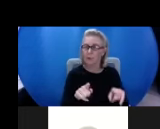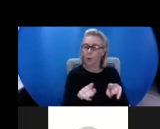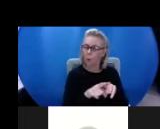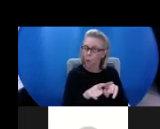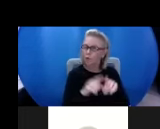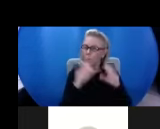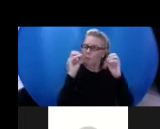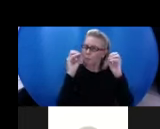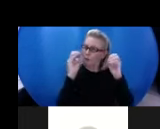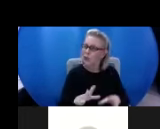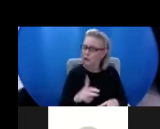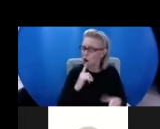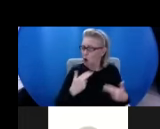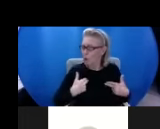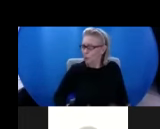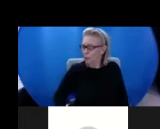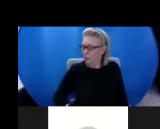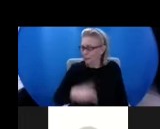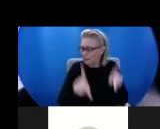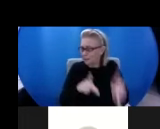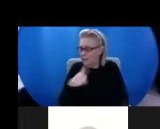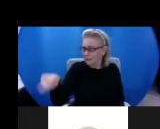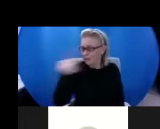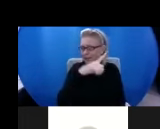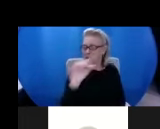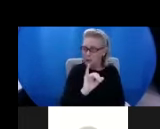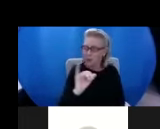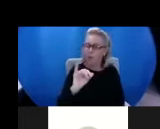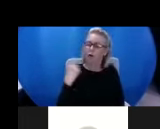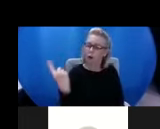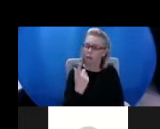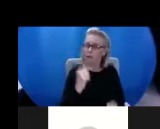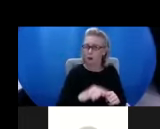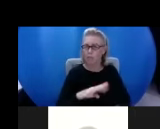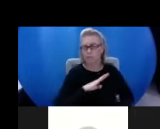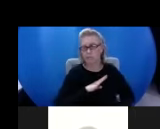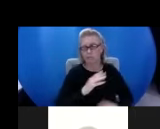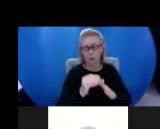and they always try to put their students needs at the forefront to